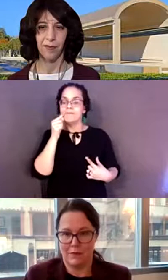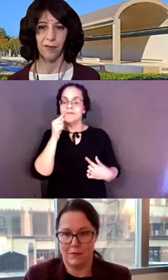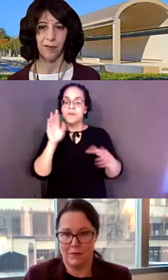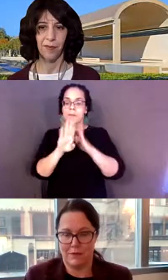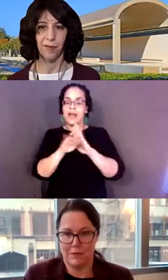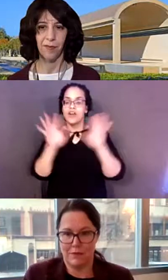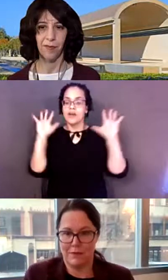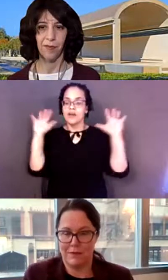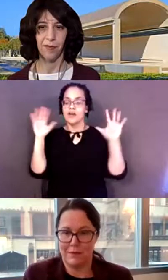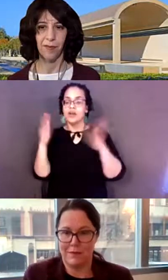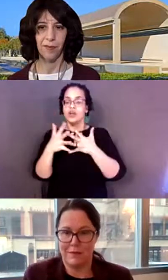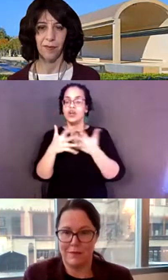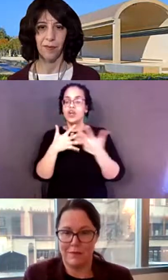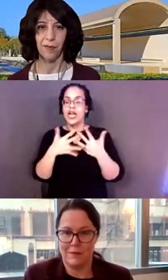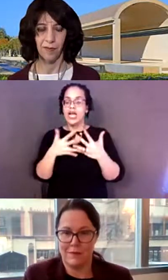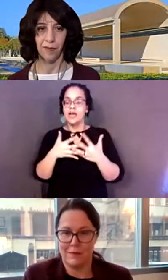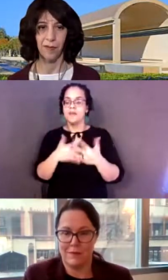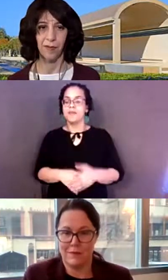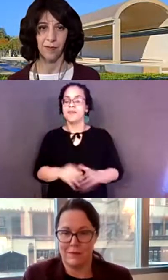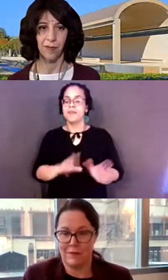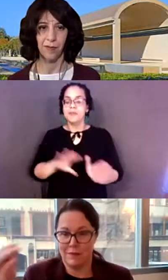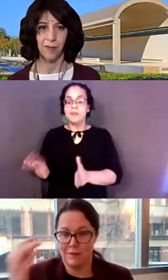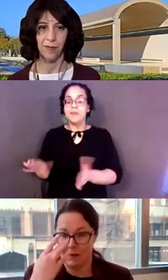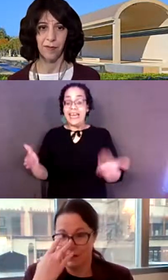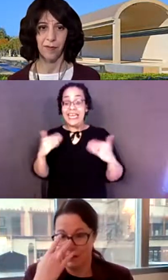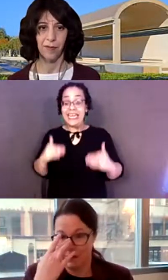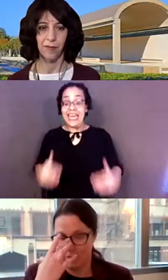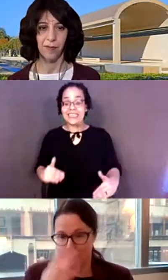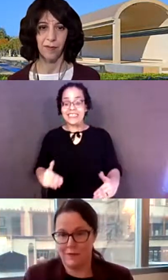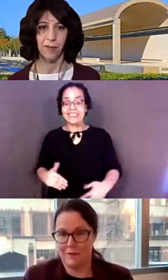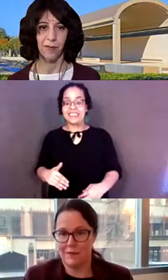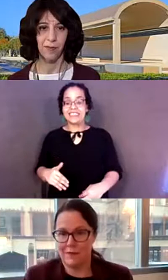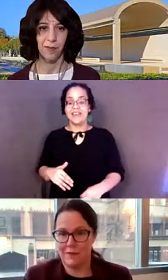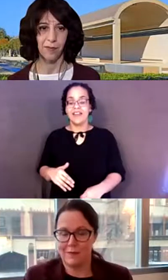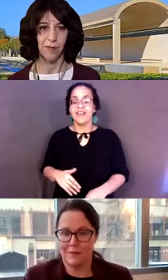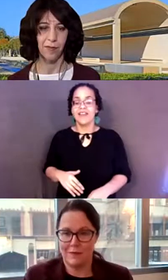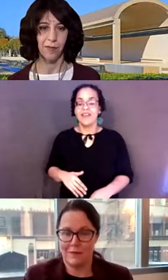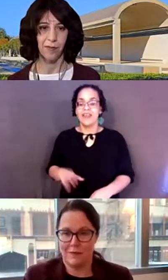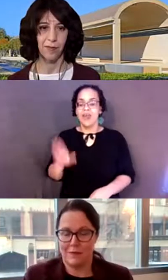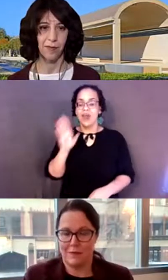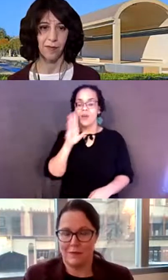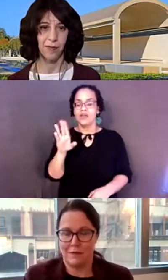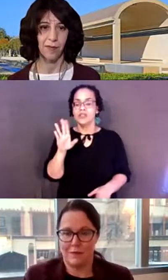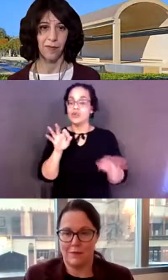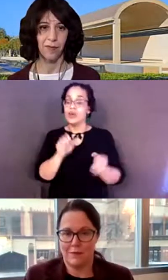And so next in our recording we would like to